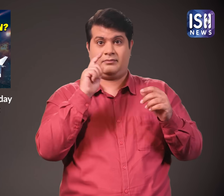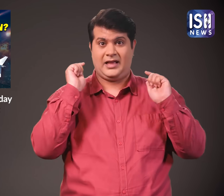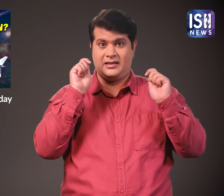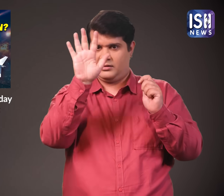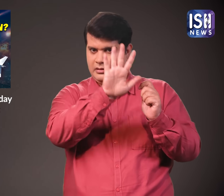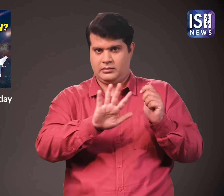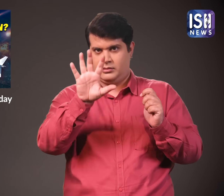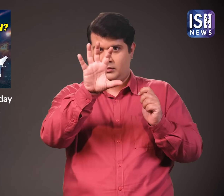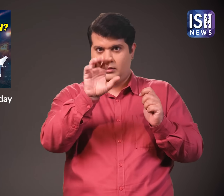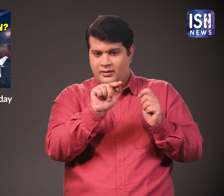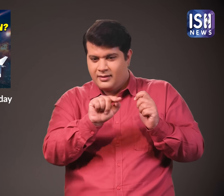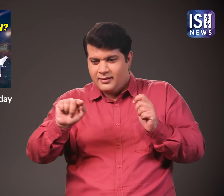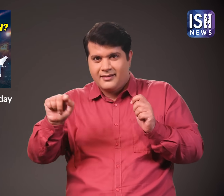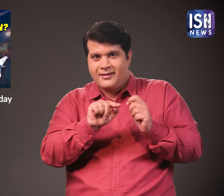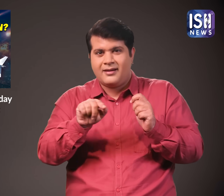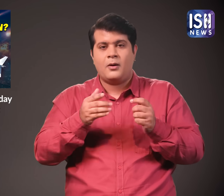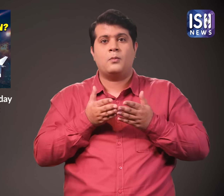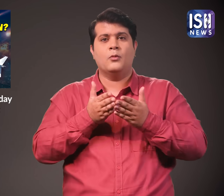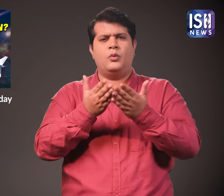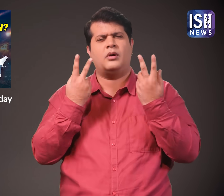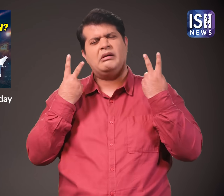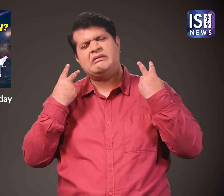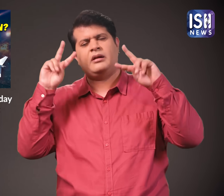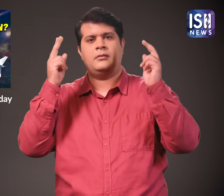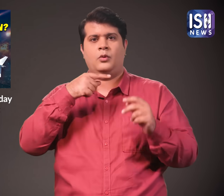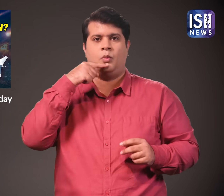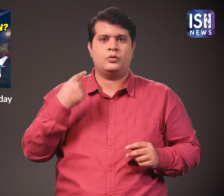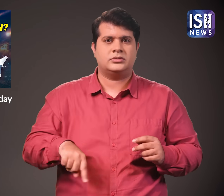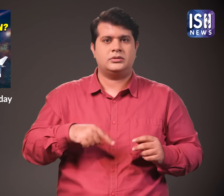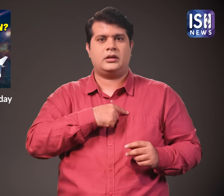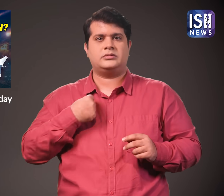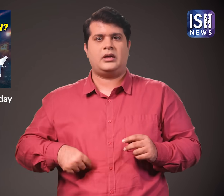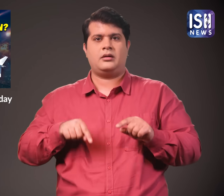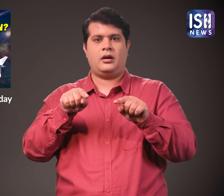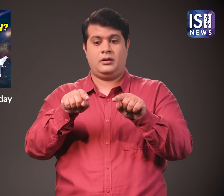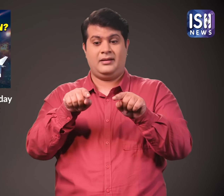Greenland is surrounded by increasing activity from Russian and Chinese ships.